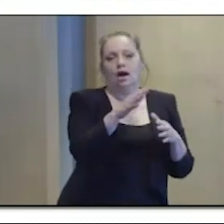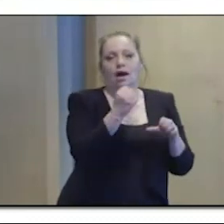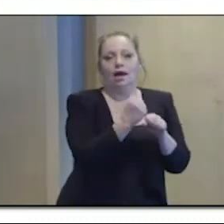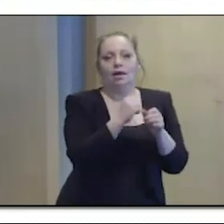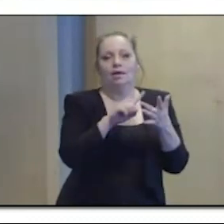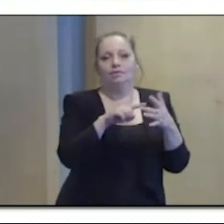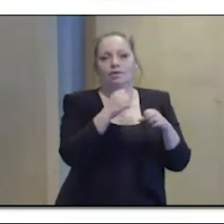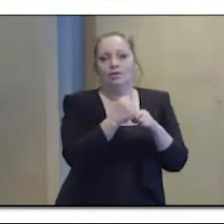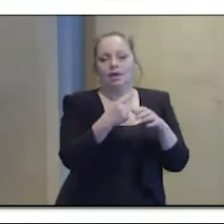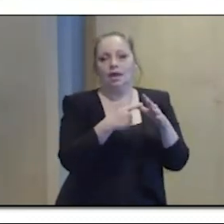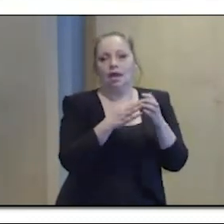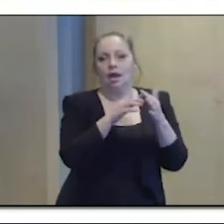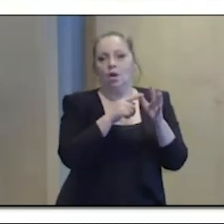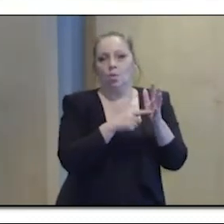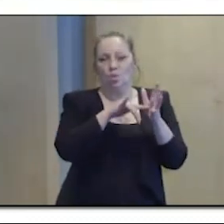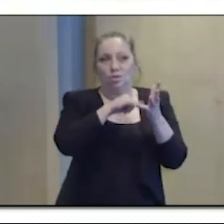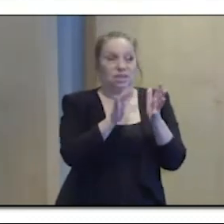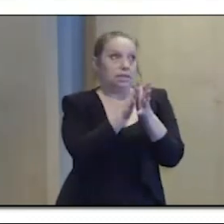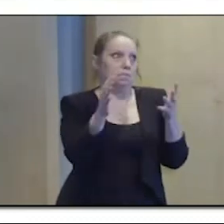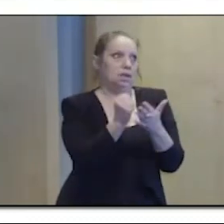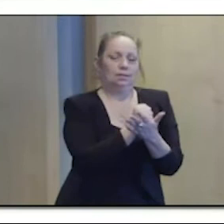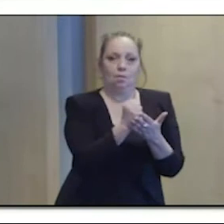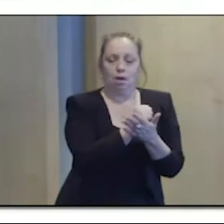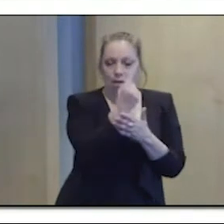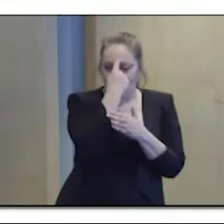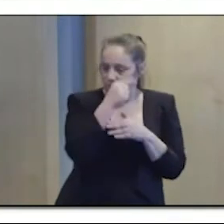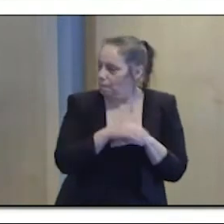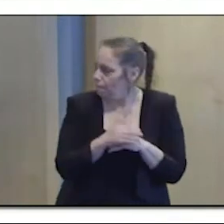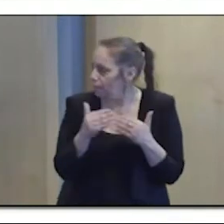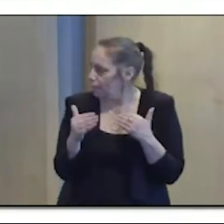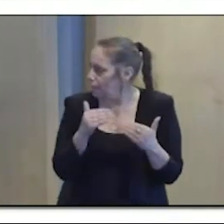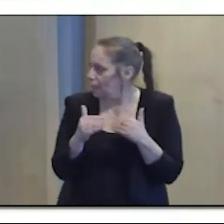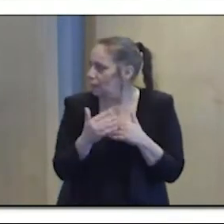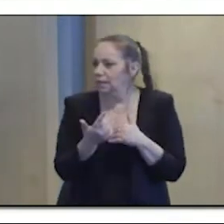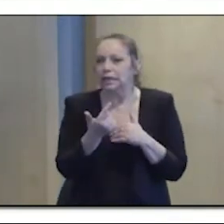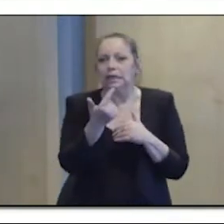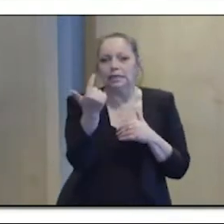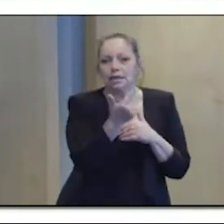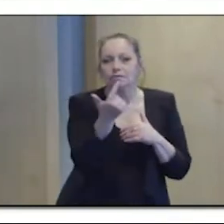that's a big number I think that's the equivalent of 17 and a half